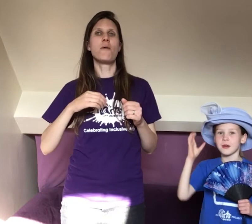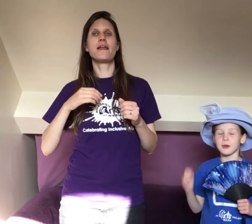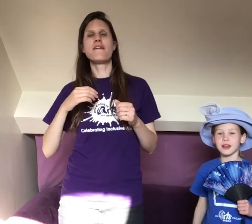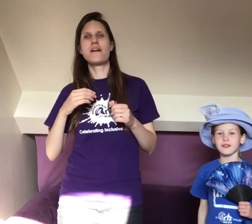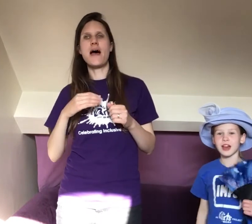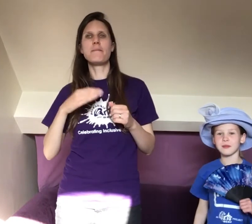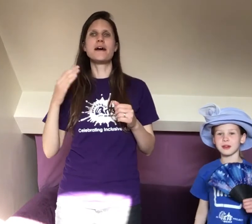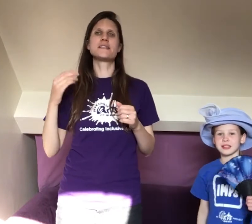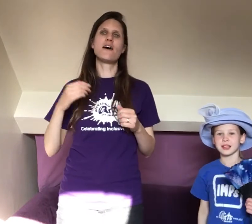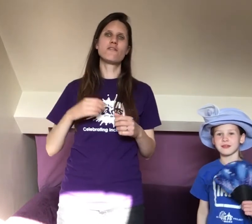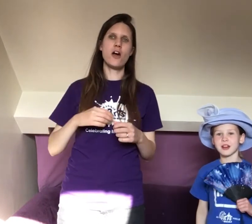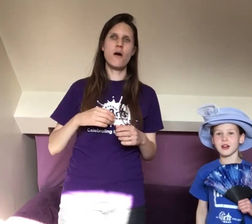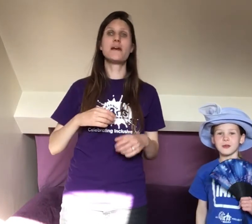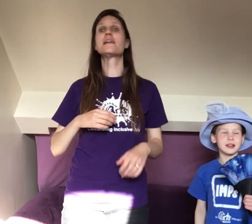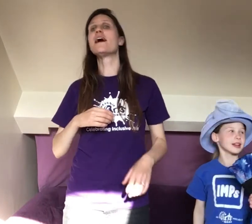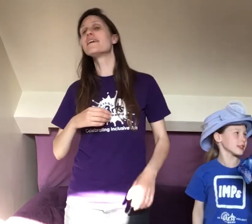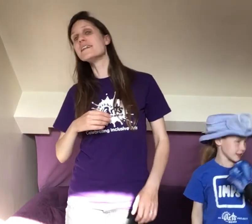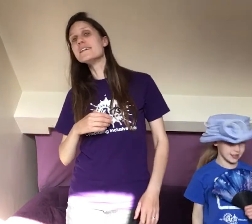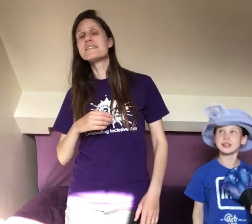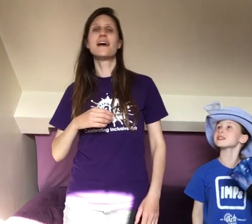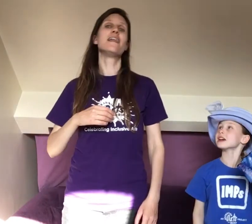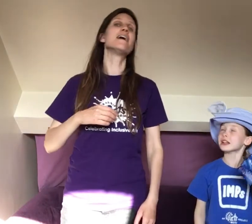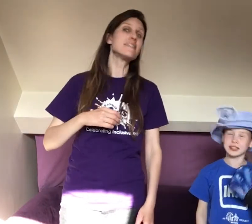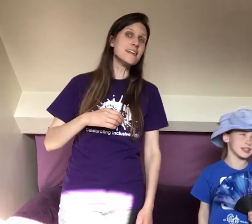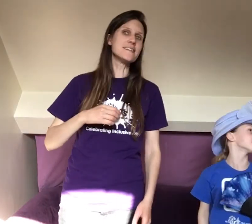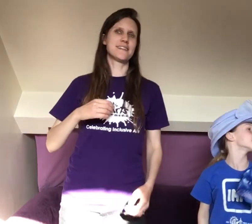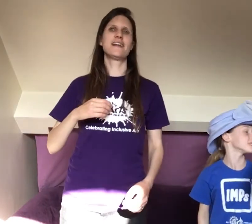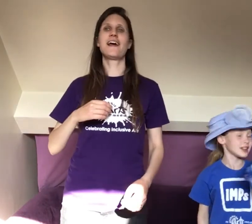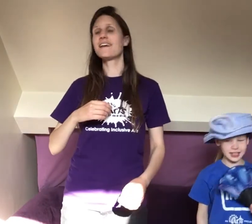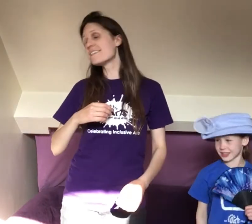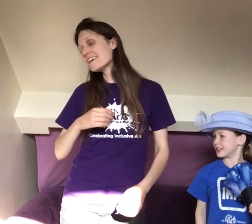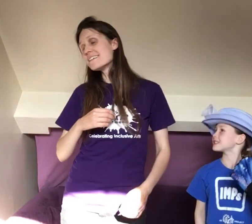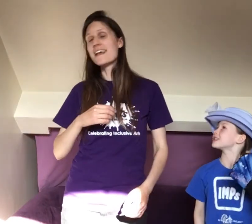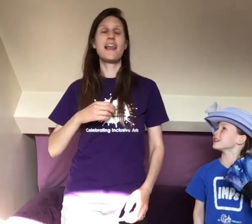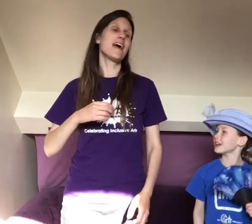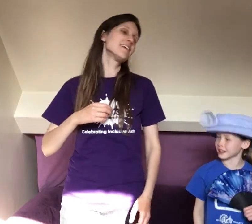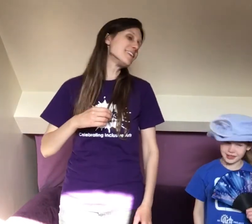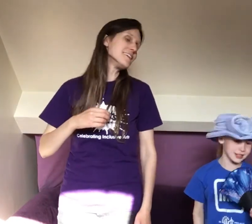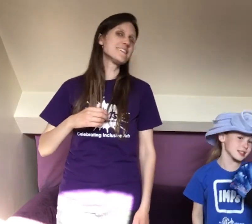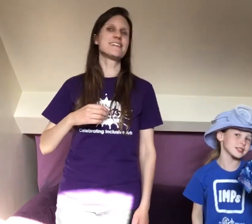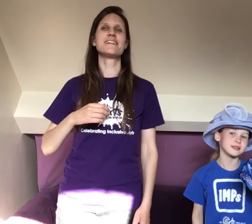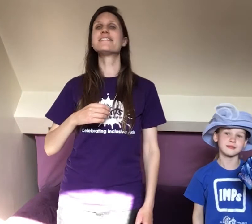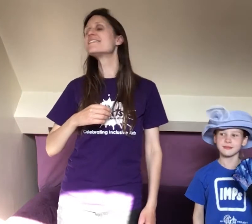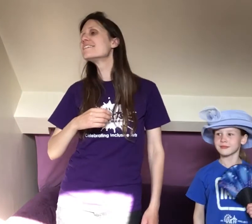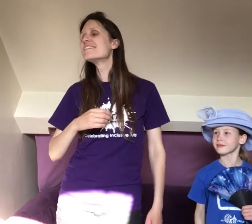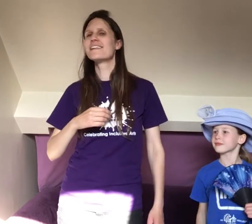when I found myself going like this, like this, like this, like this.